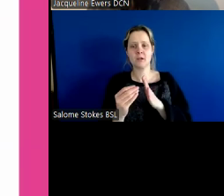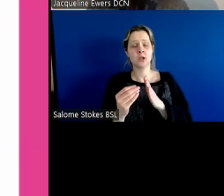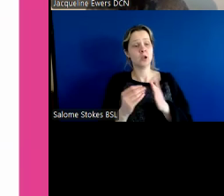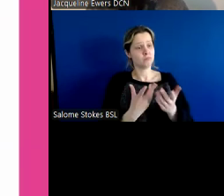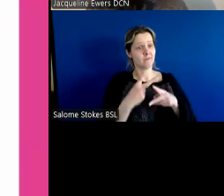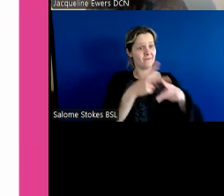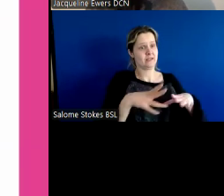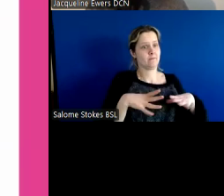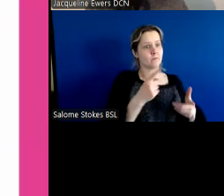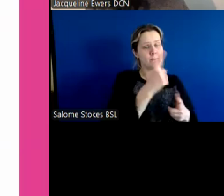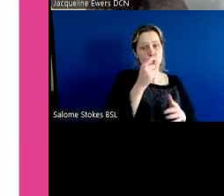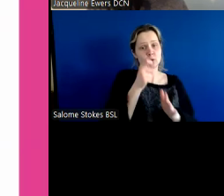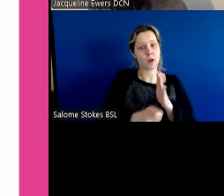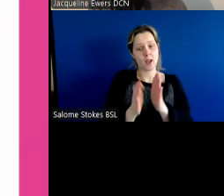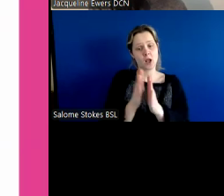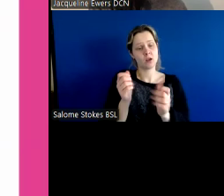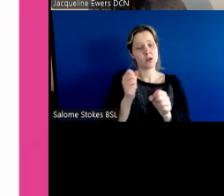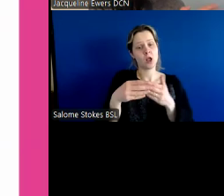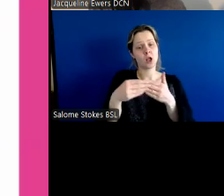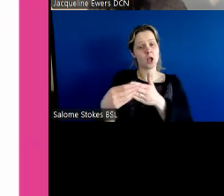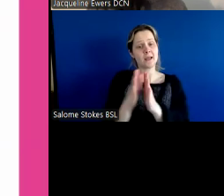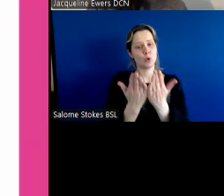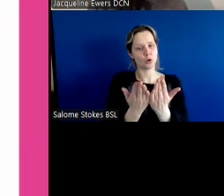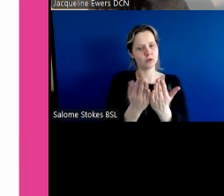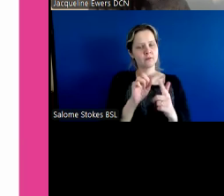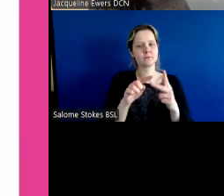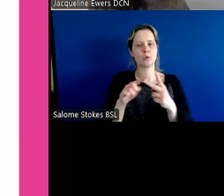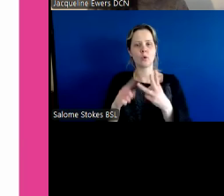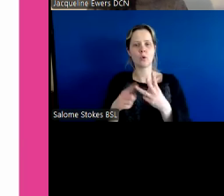or related items in the shop.